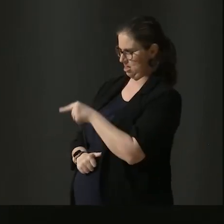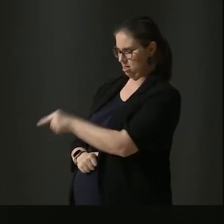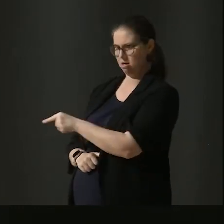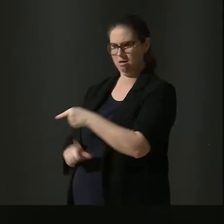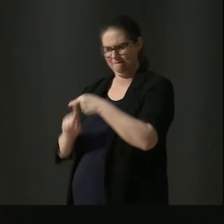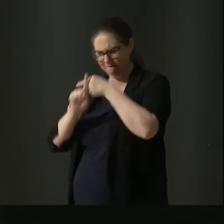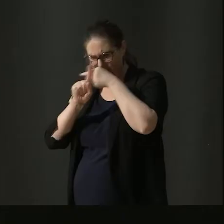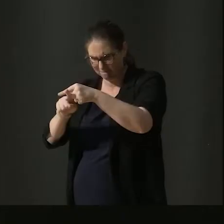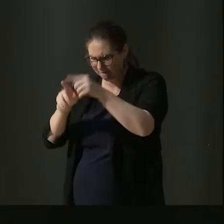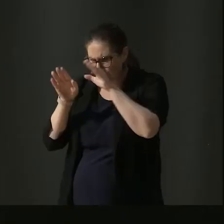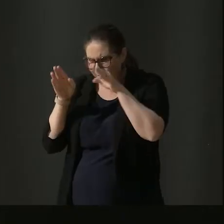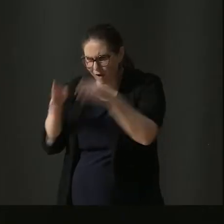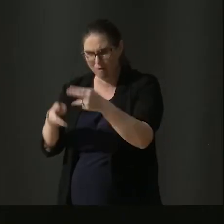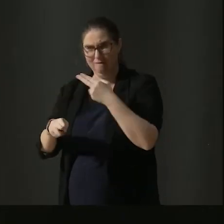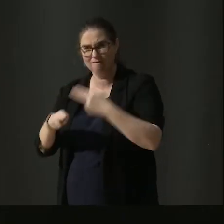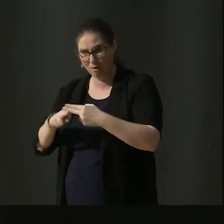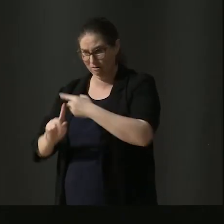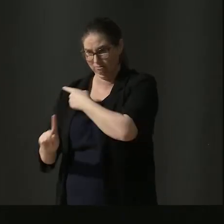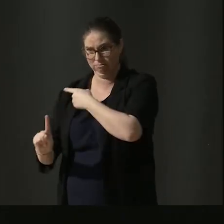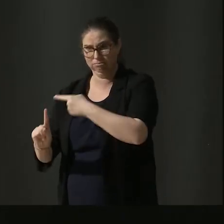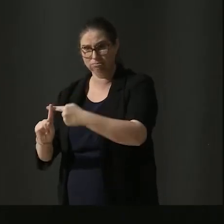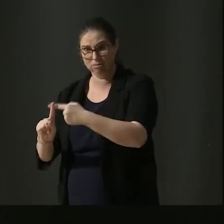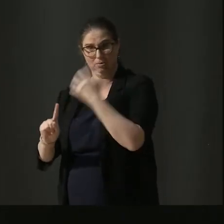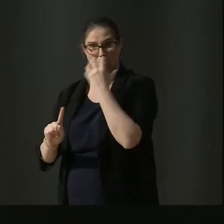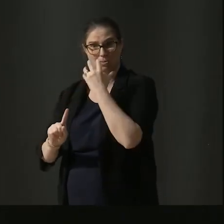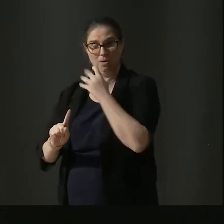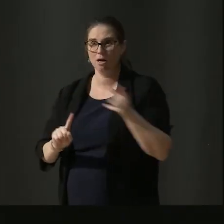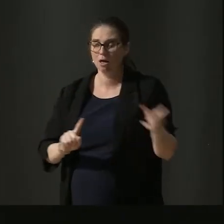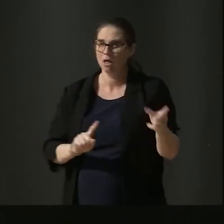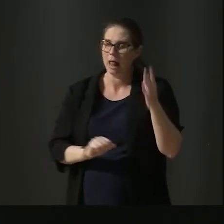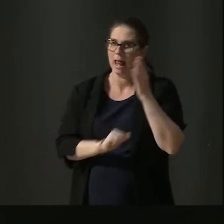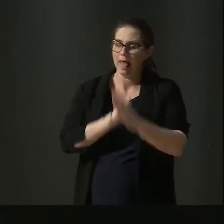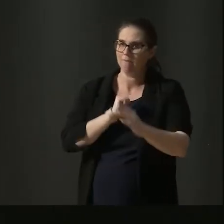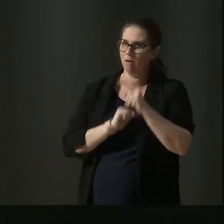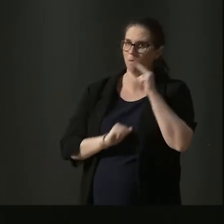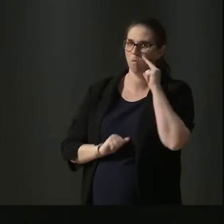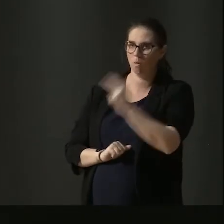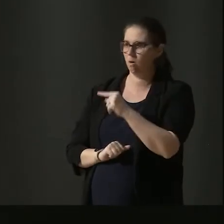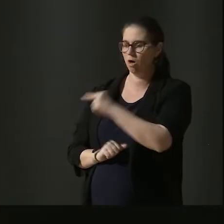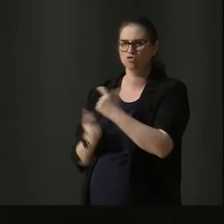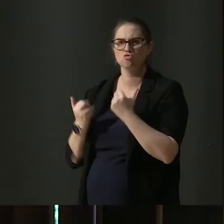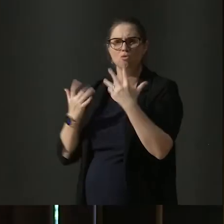for that amount of time, and she hadn't seen him add so many new ideas to his play.